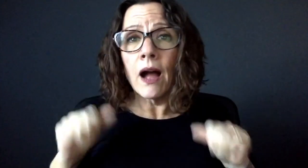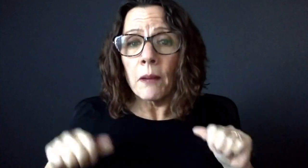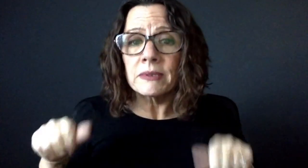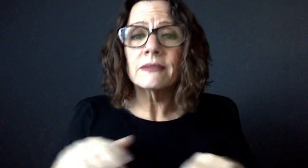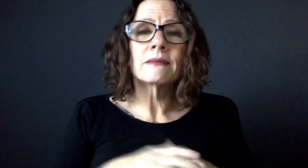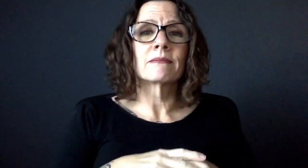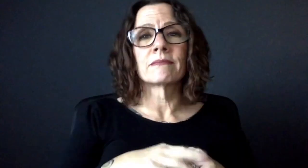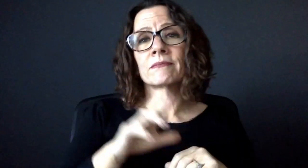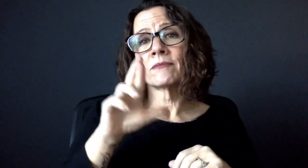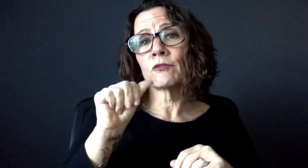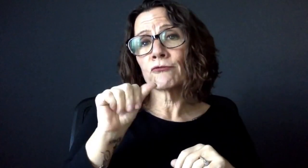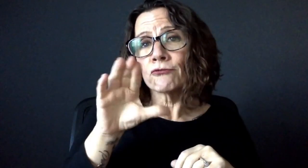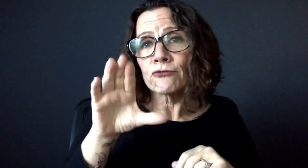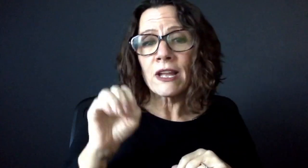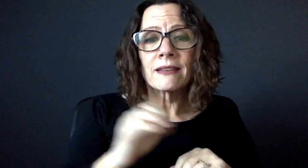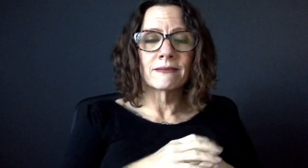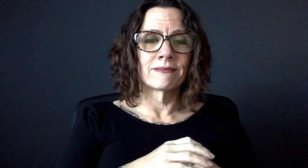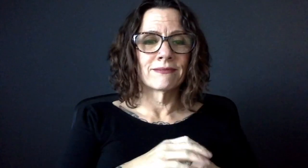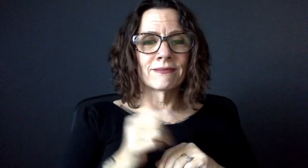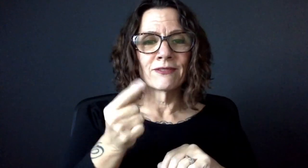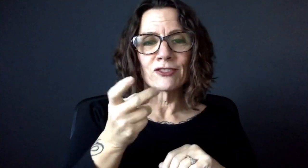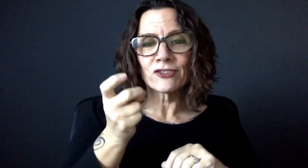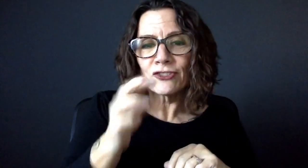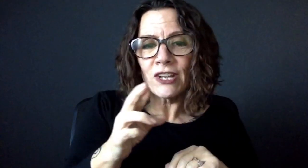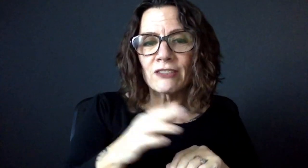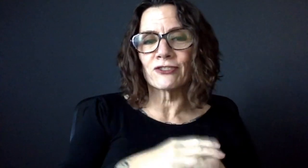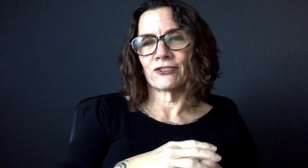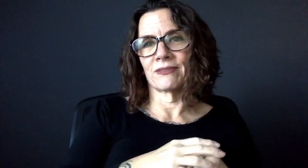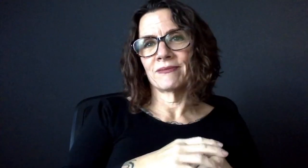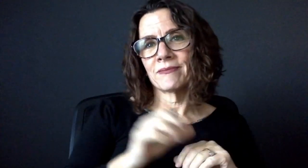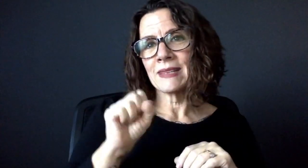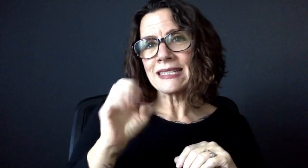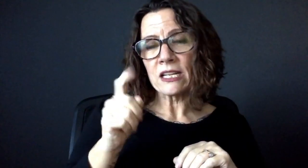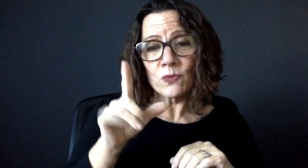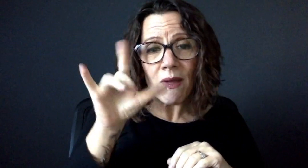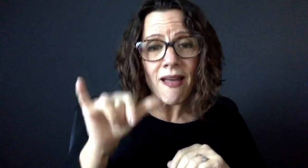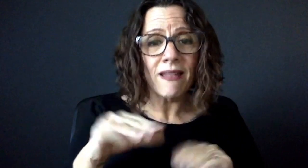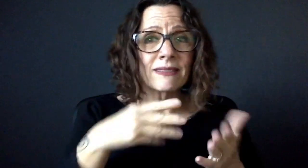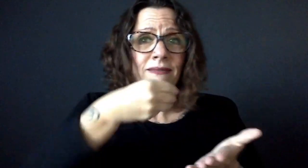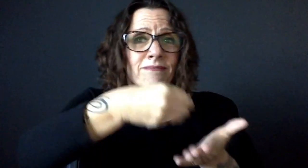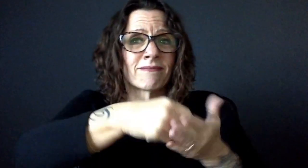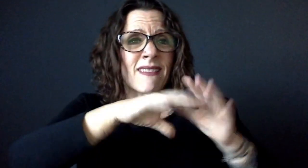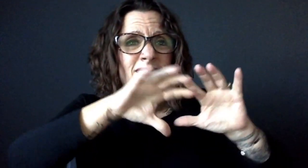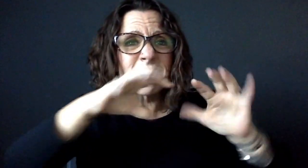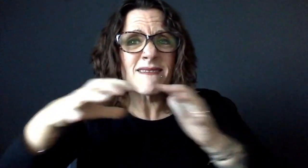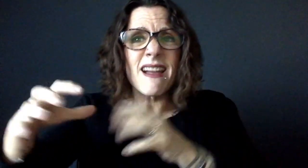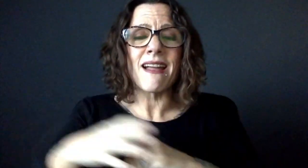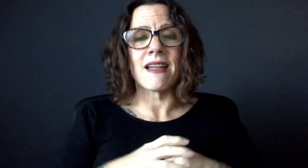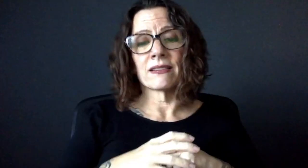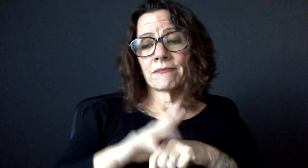of ability, race, gender, sexuality, class,